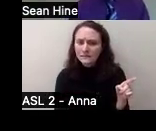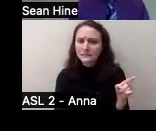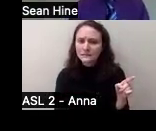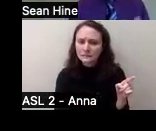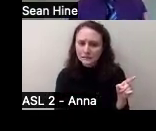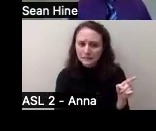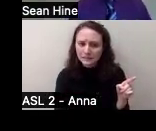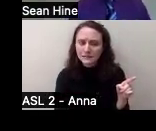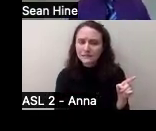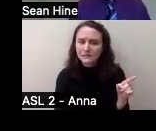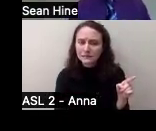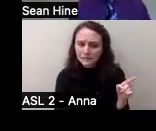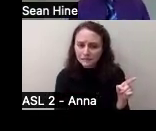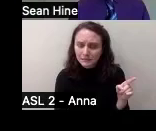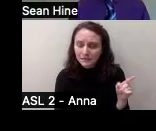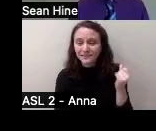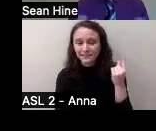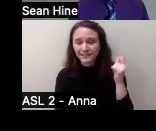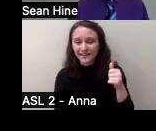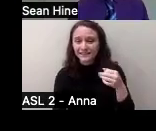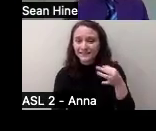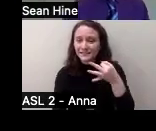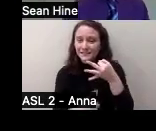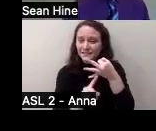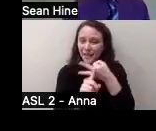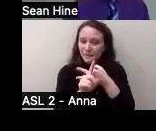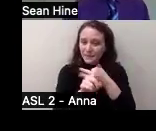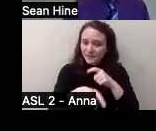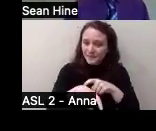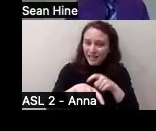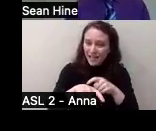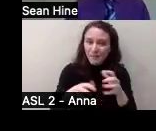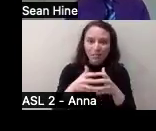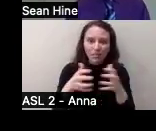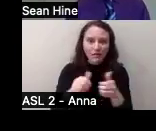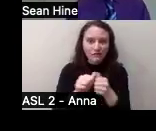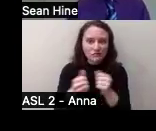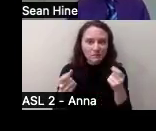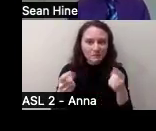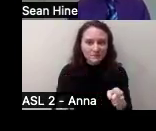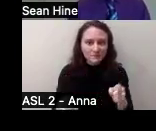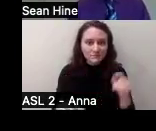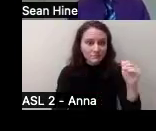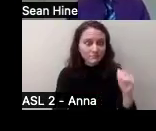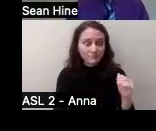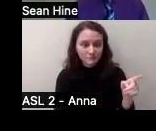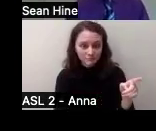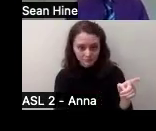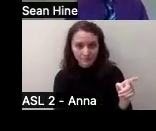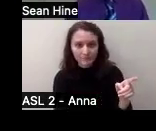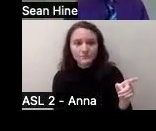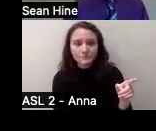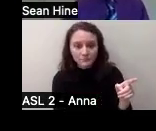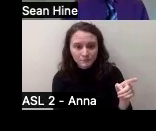Again, that 9 months of time, a lot stuff can happen. So the PI contacts the NIH program official.